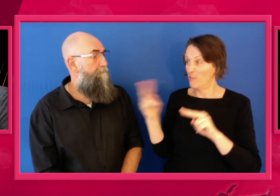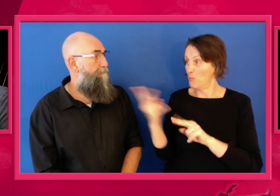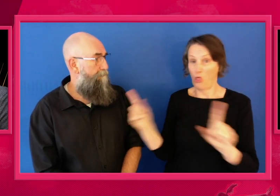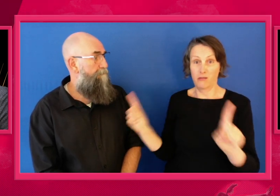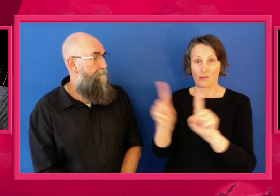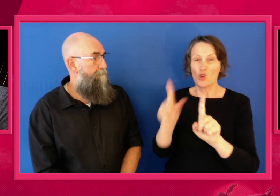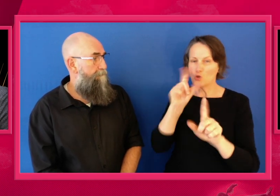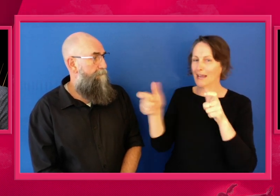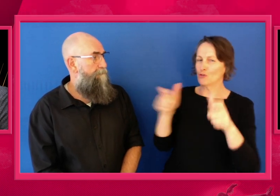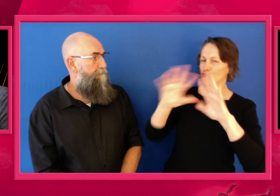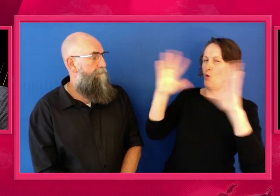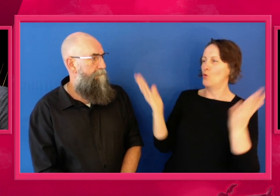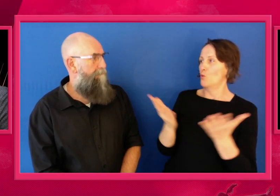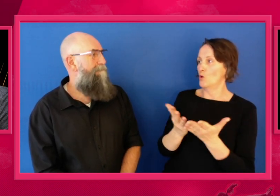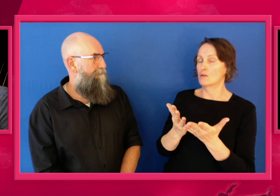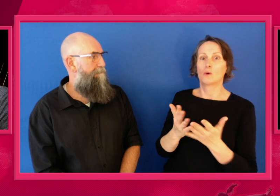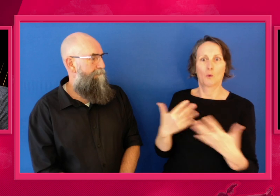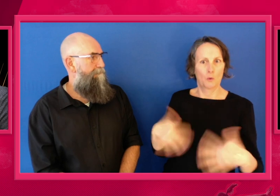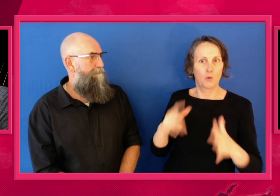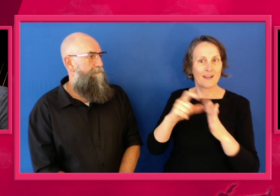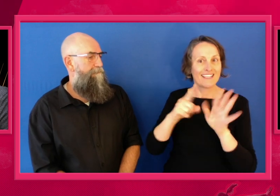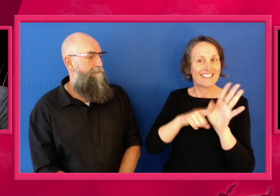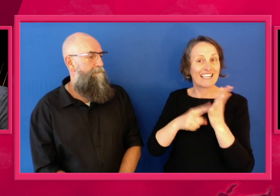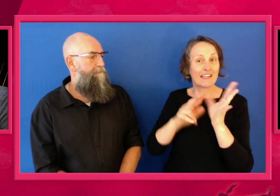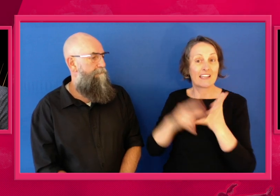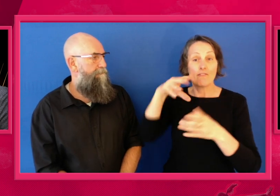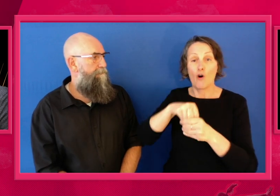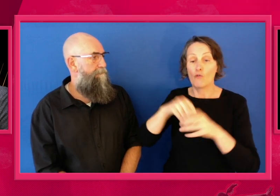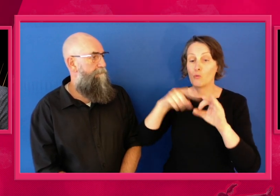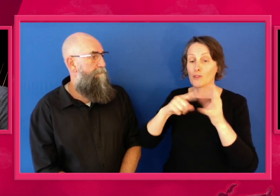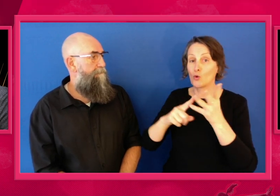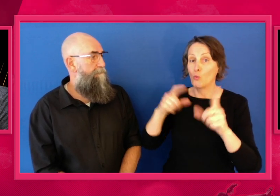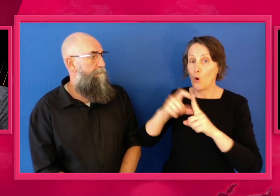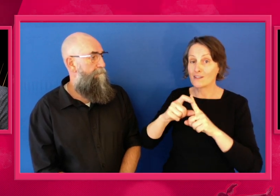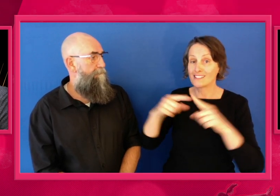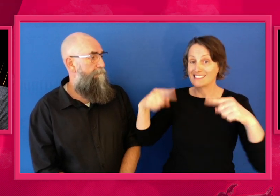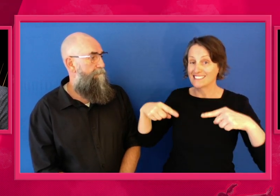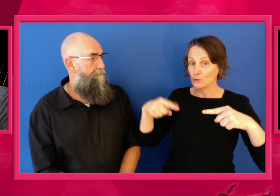Well, he is going to be up in the quad singles semifinals later tonight. Unfortunately, his